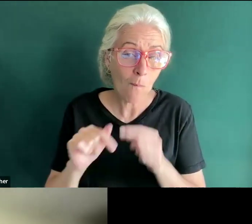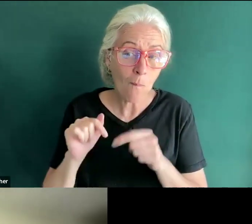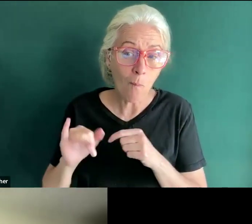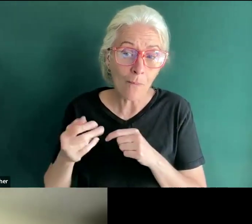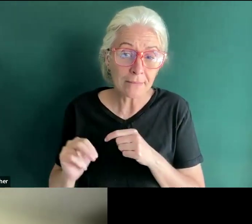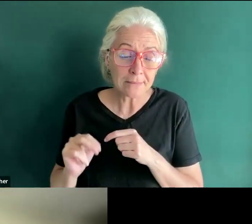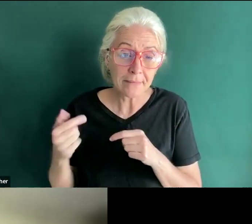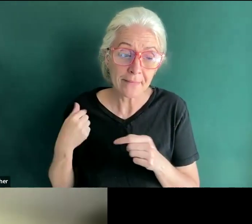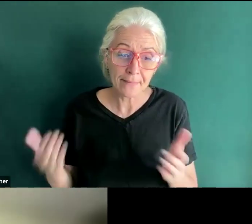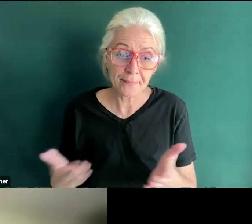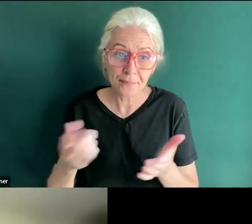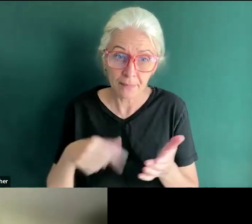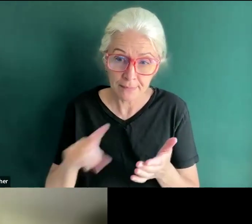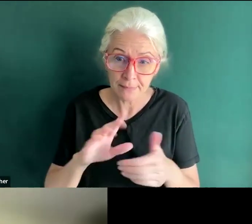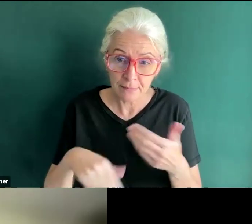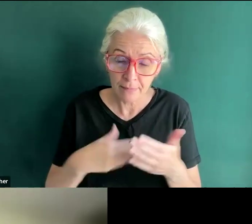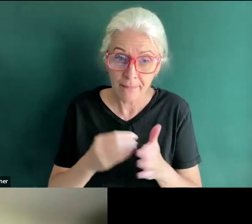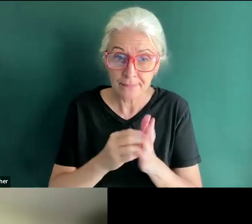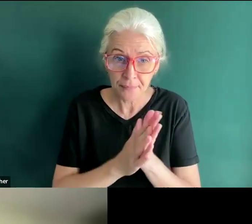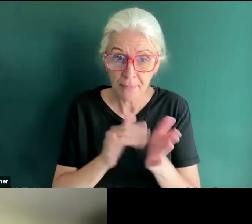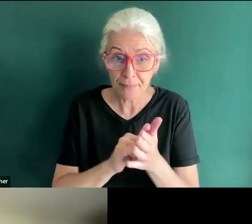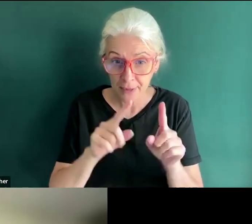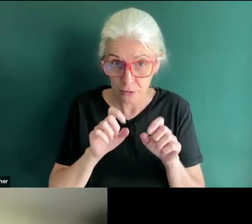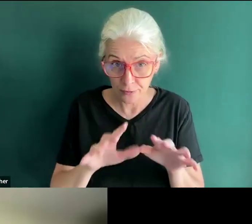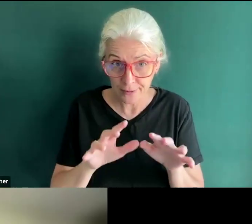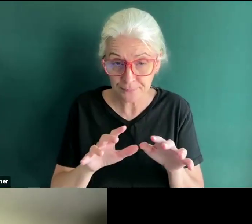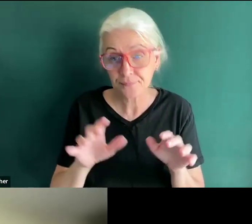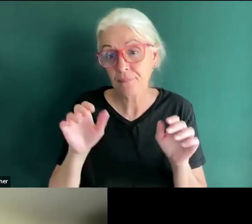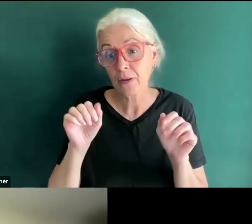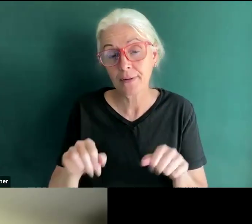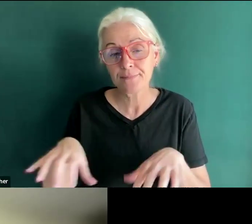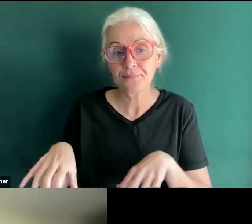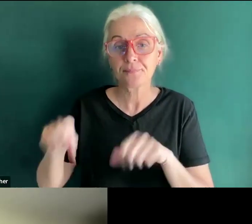we were encouraging you guys to all complete that survey, and we were able to take a lot of that